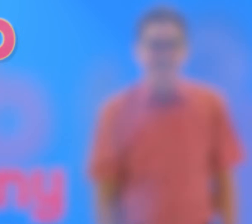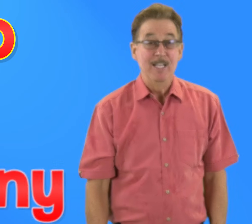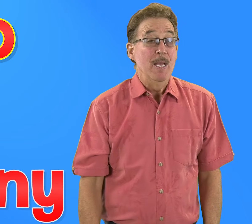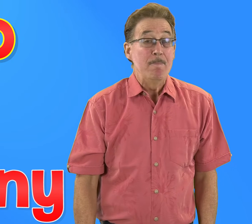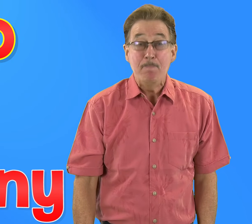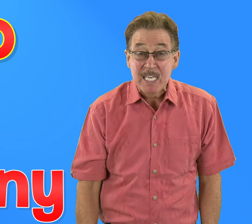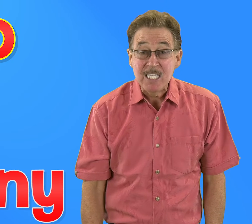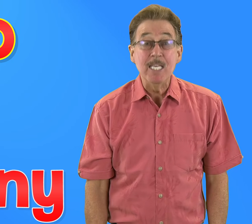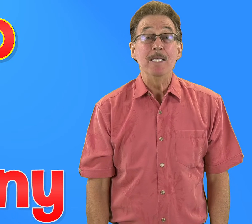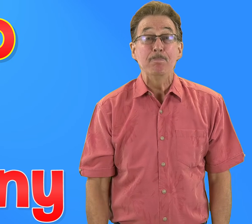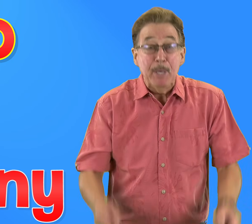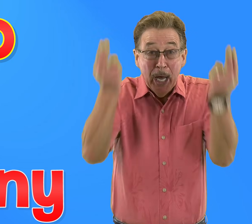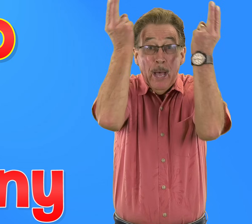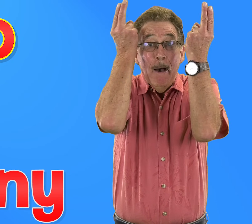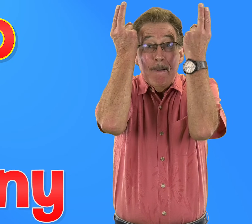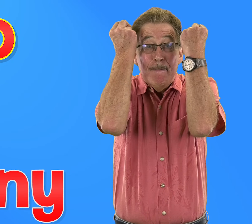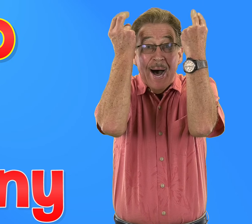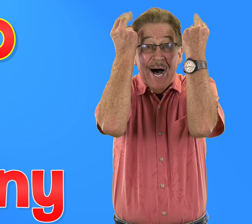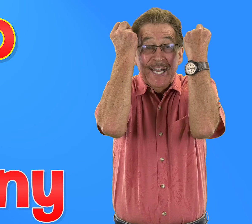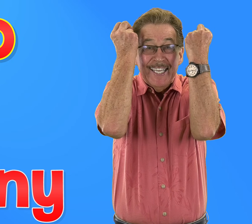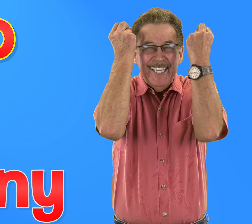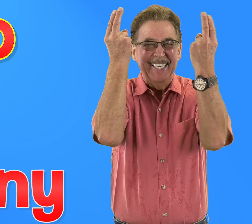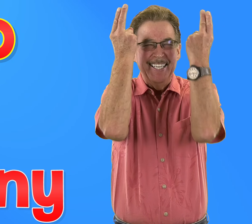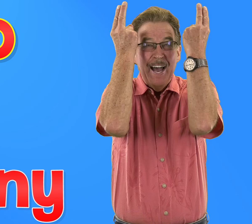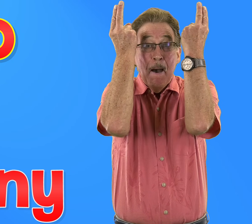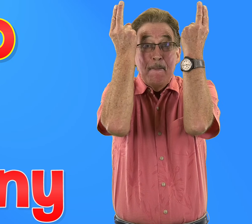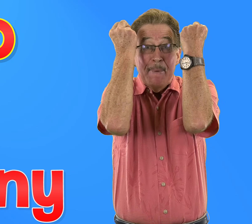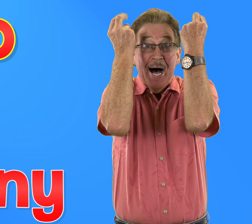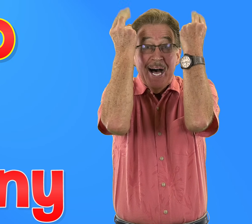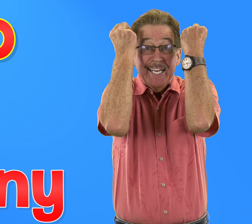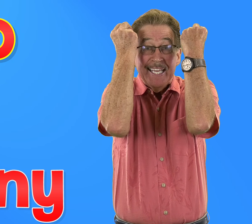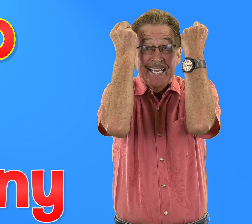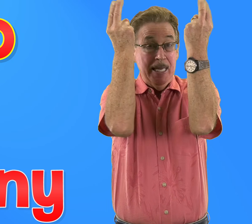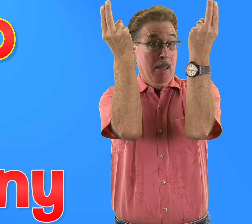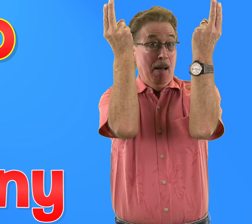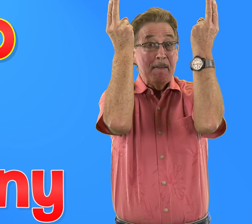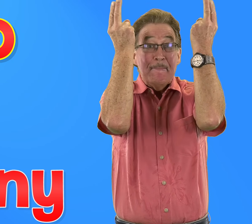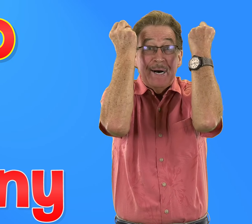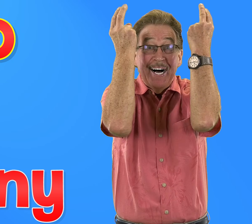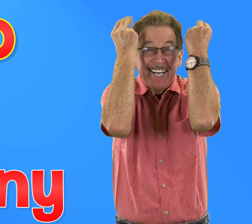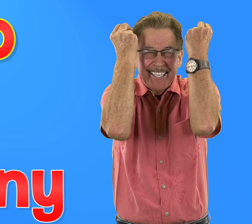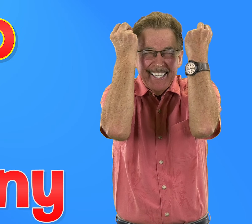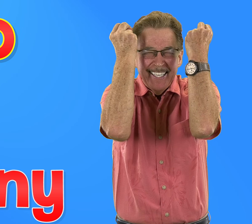Bb says /b/ bunny, bunny, bunny